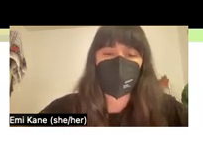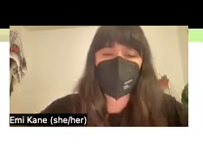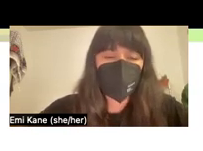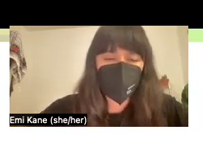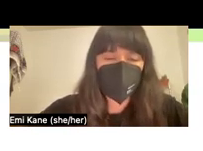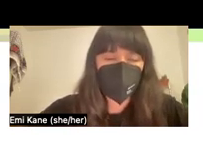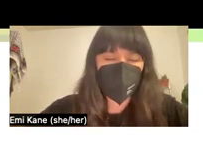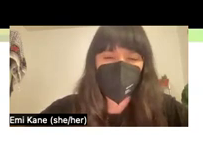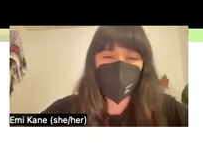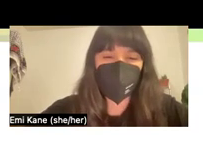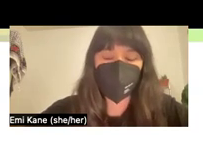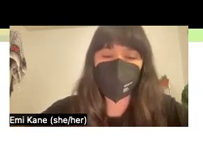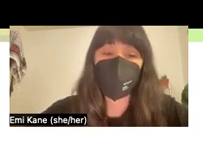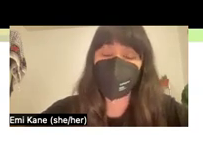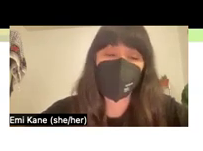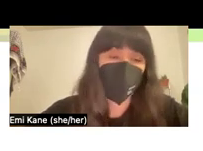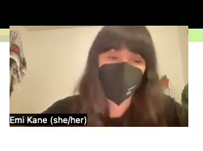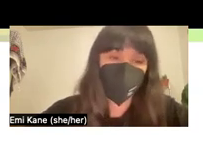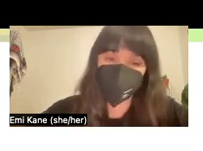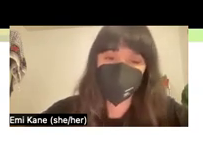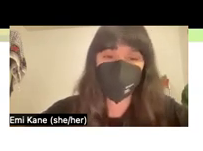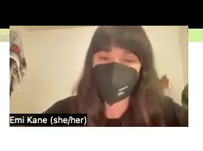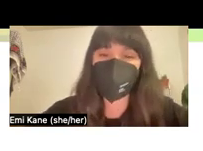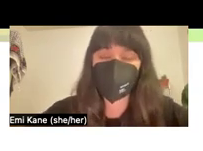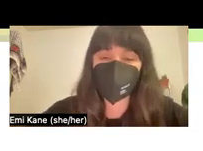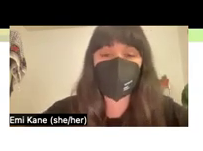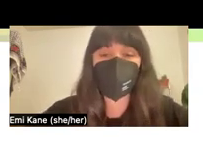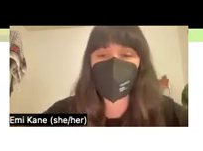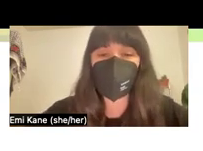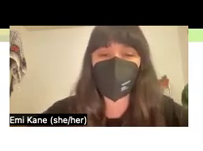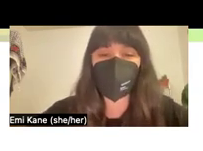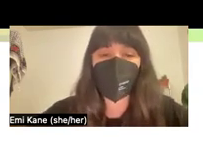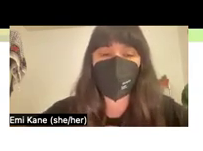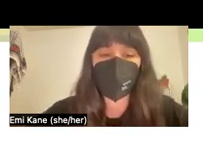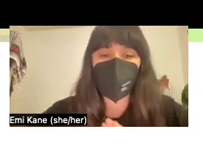I think the recent number someone here might correct me on this but the number that we are